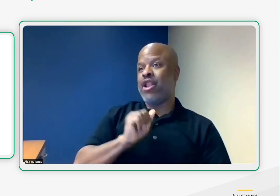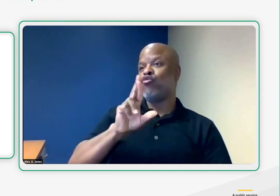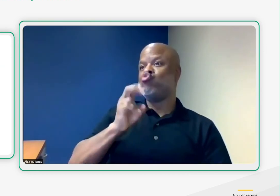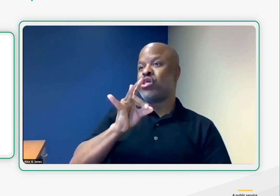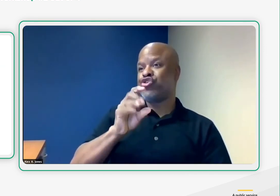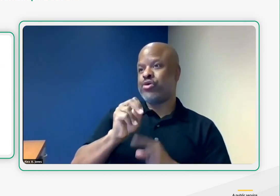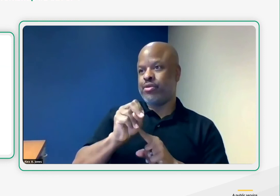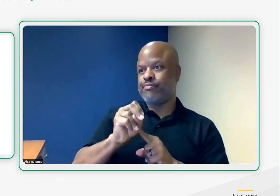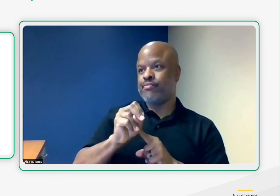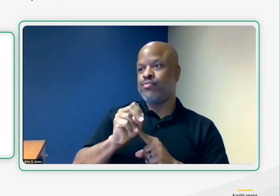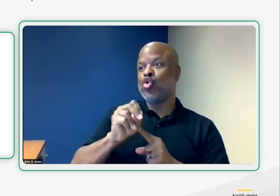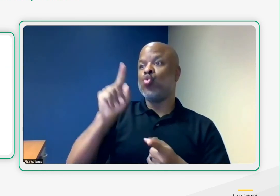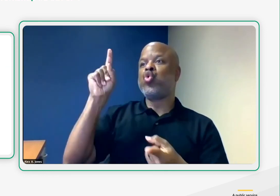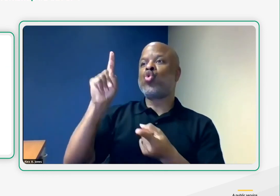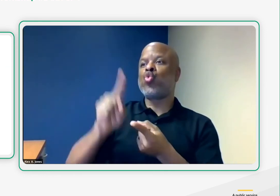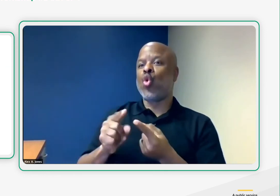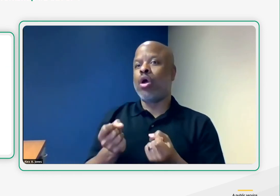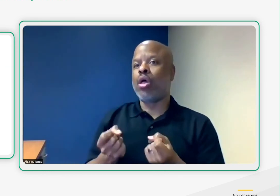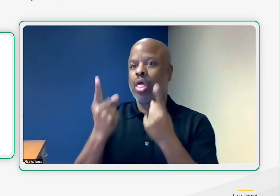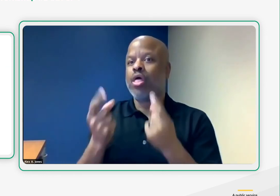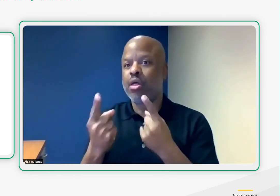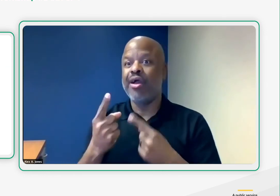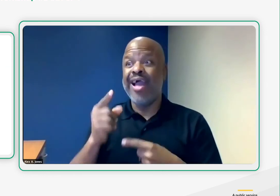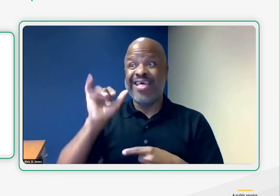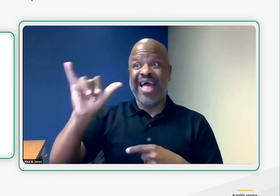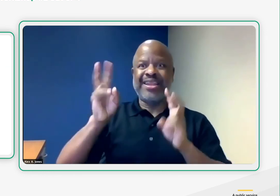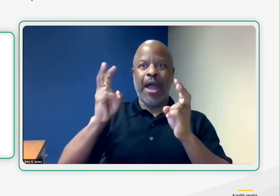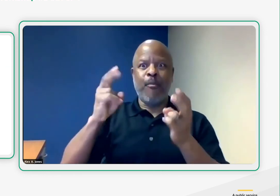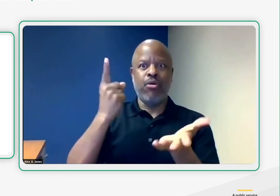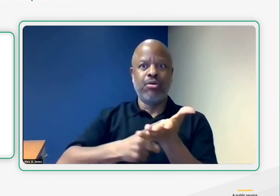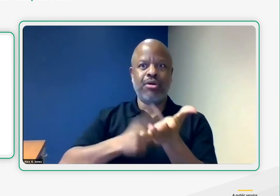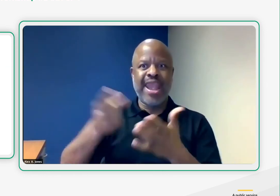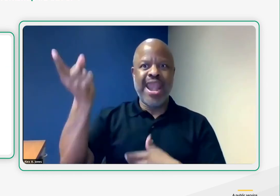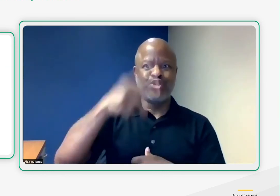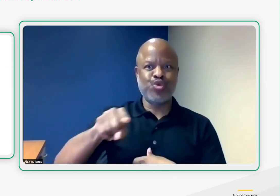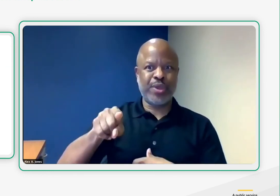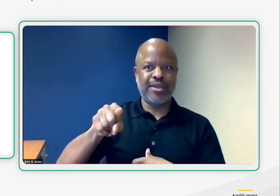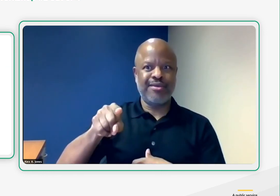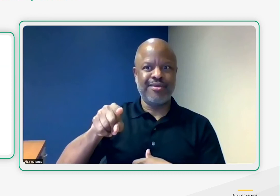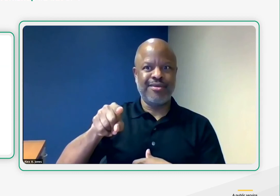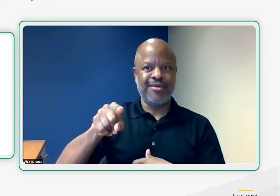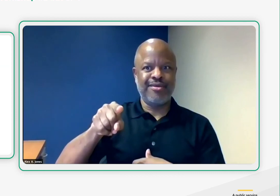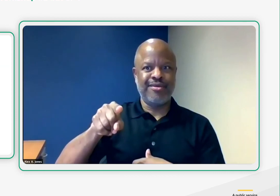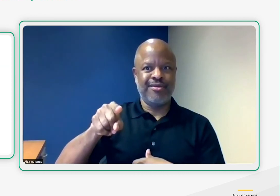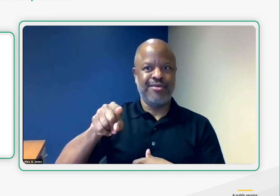So how do I increase self-regulation to reduce impulse buying? That's something that we're going to discuss next week!